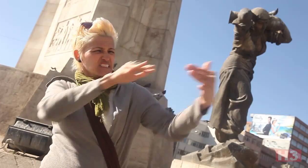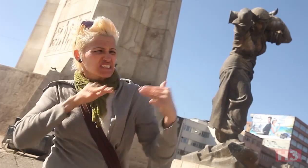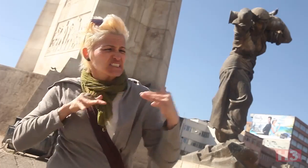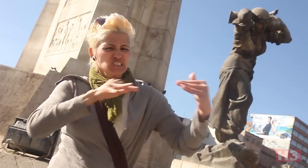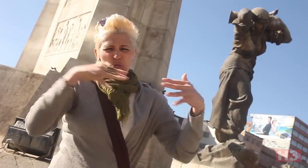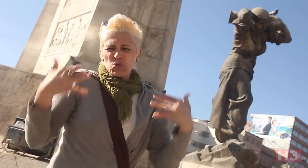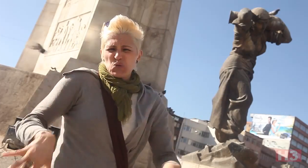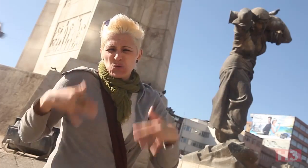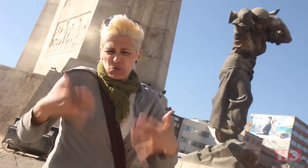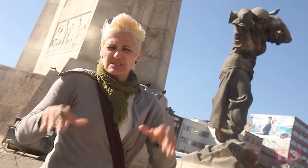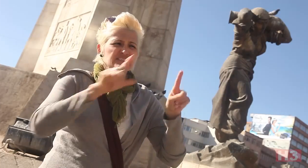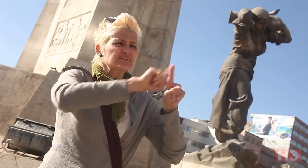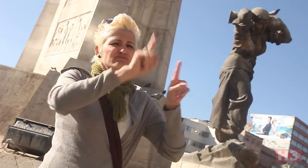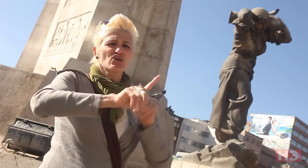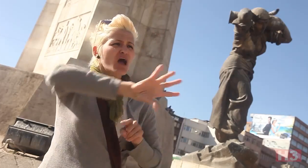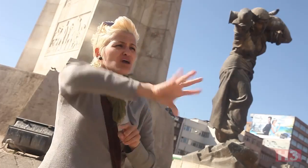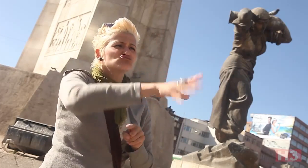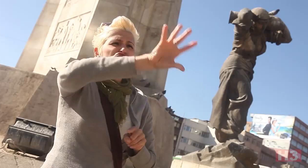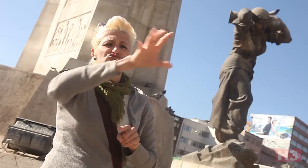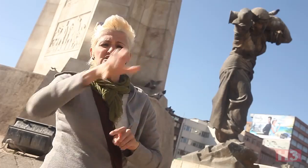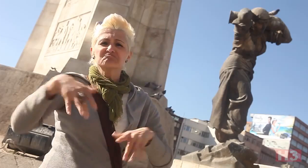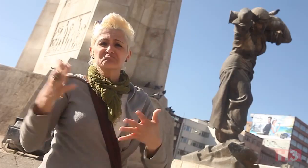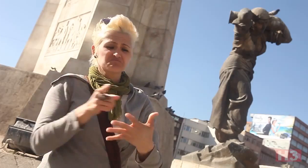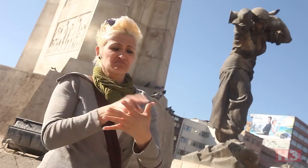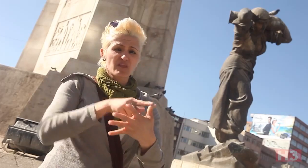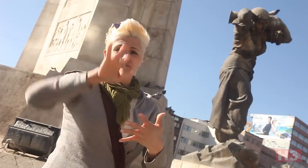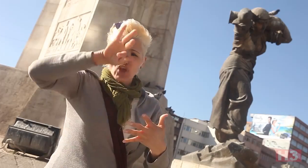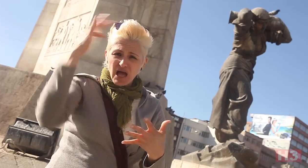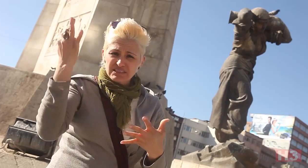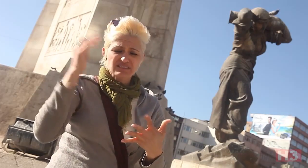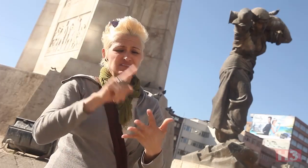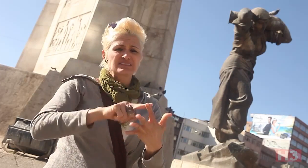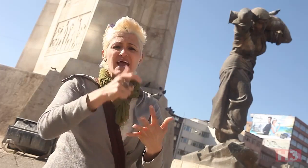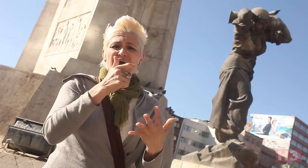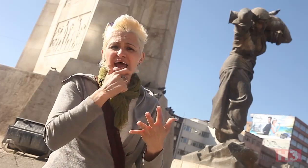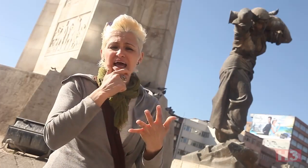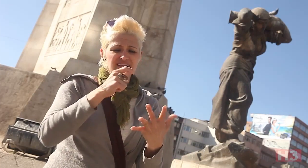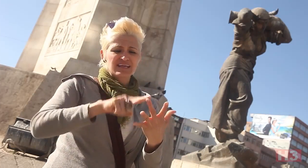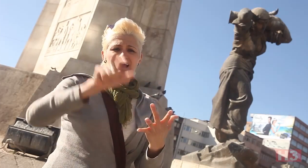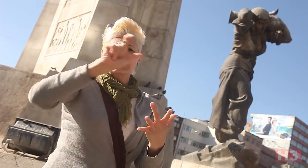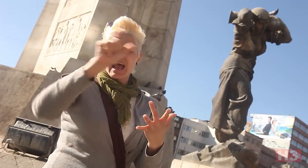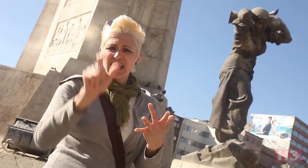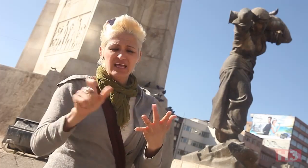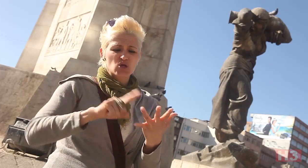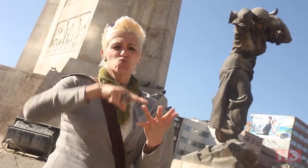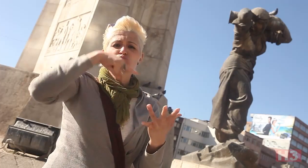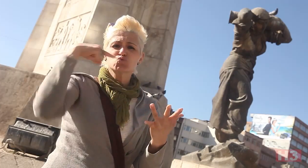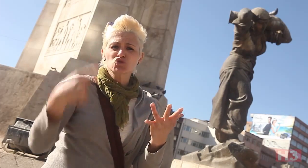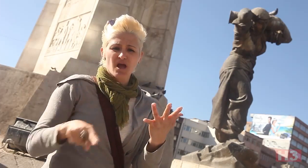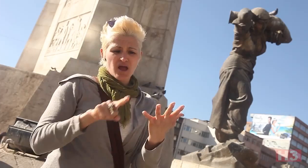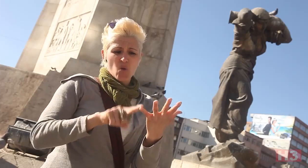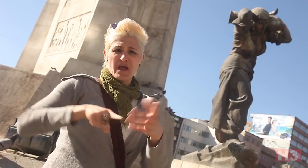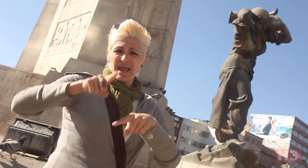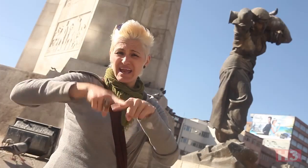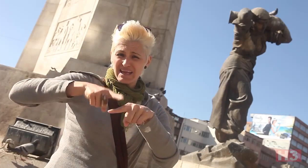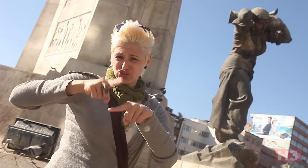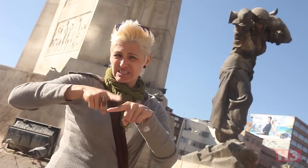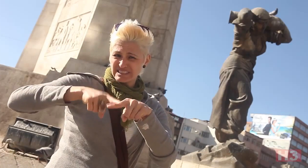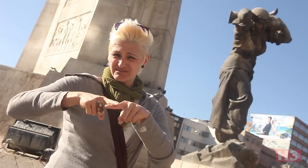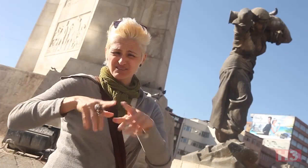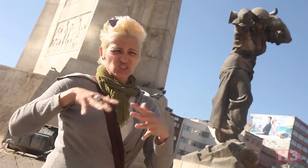It tells us about Turkey's hideous war with different countries including France, England, Italy, Russia and Greece.